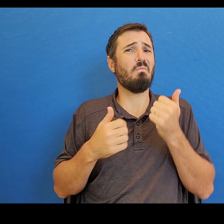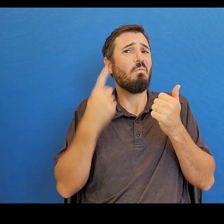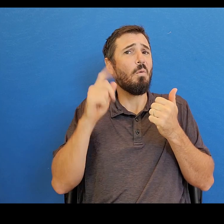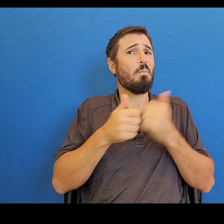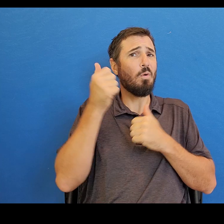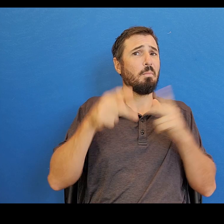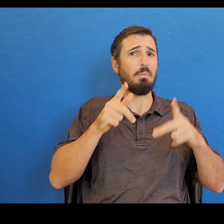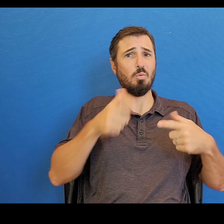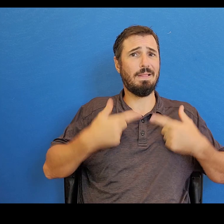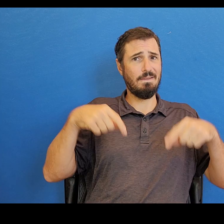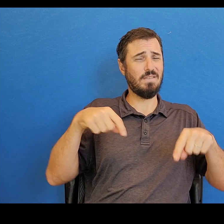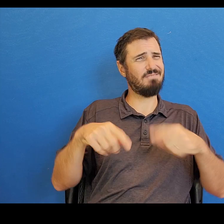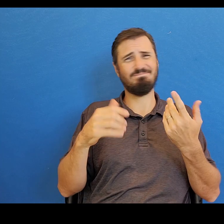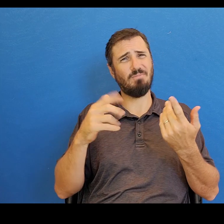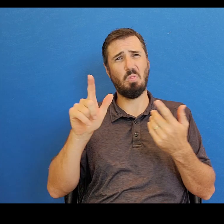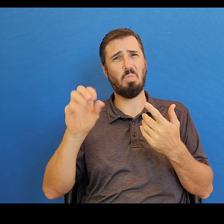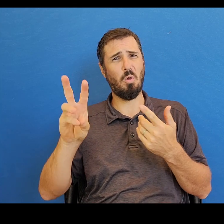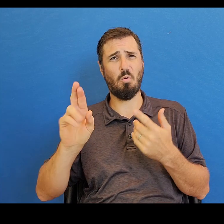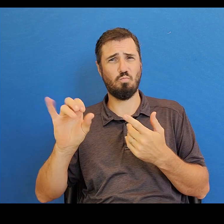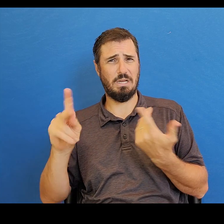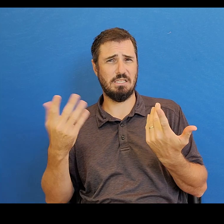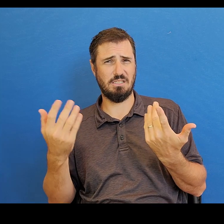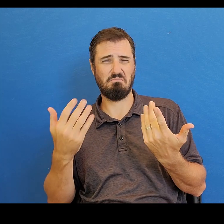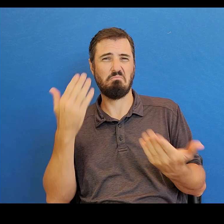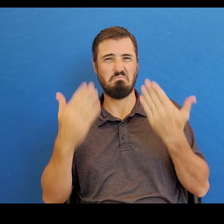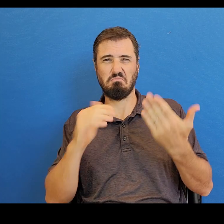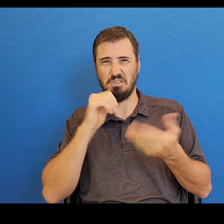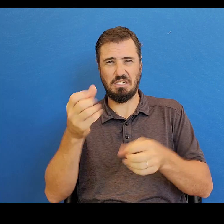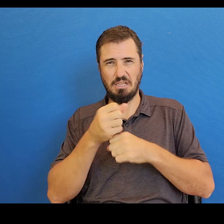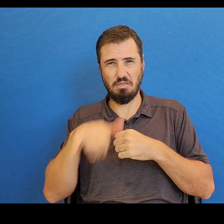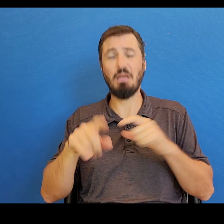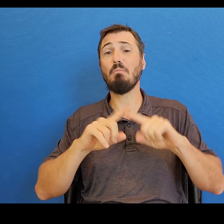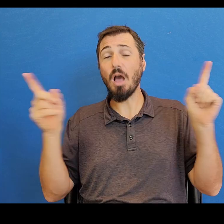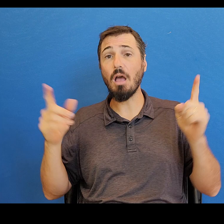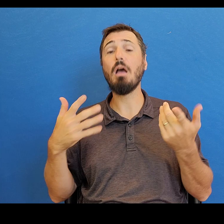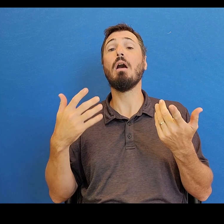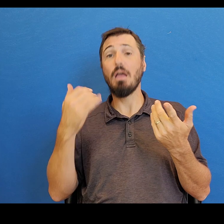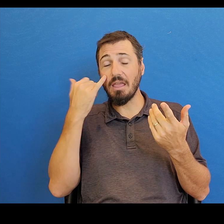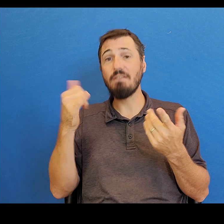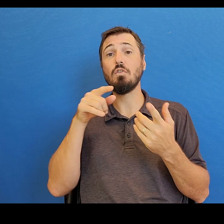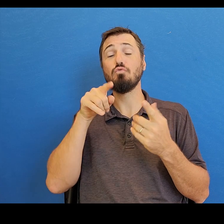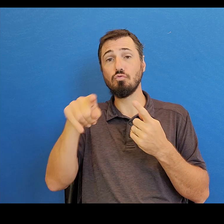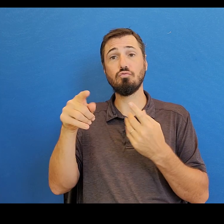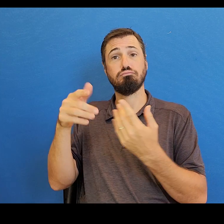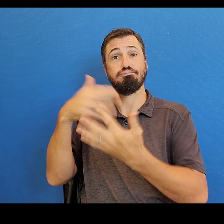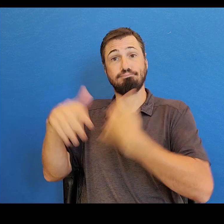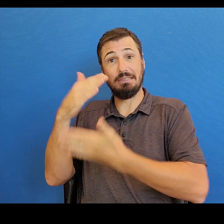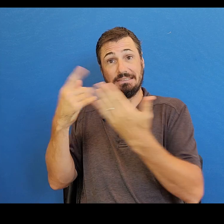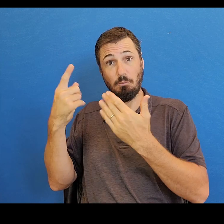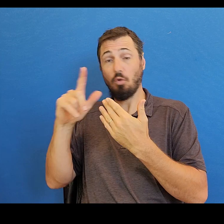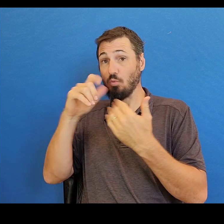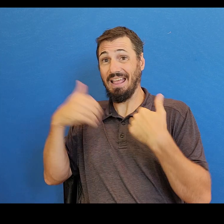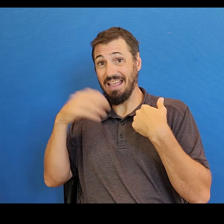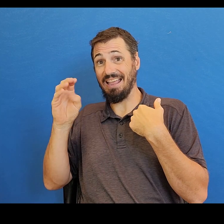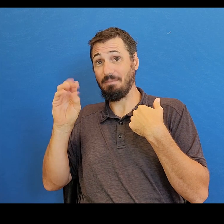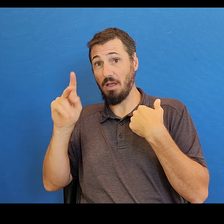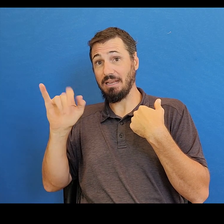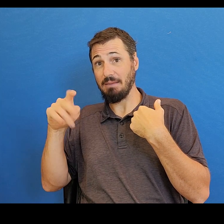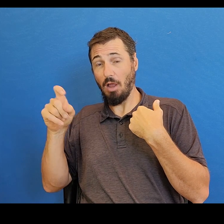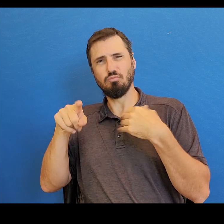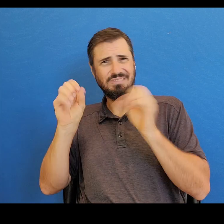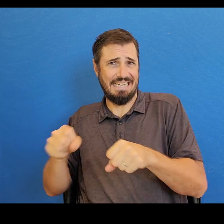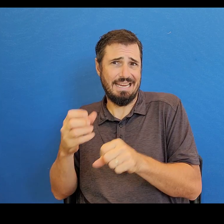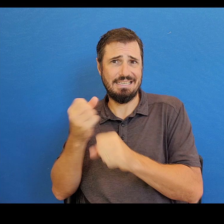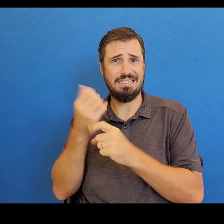low. However, anyone who has close contact with someone who is sick with monkeypox can be infected, regardless of sexual orientation or gender identity